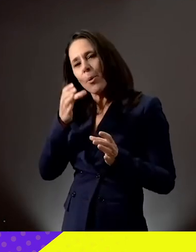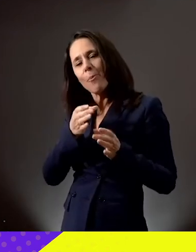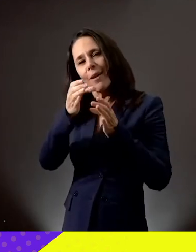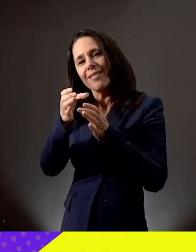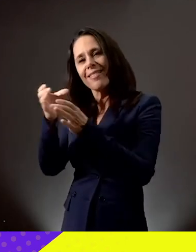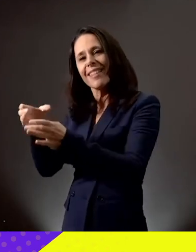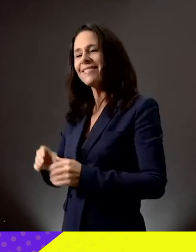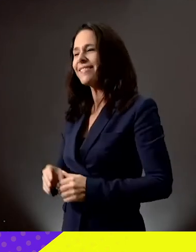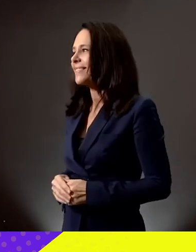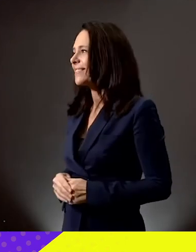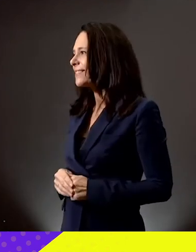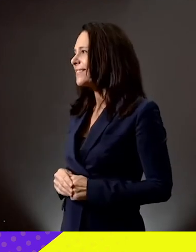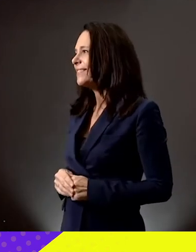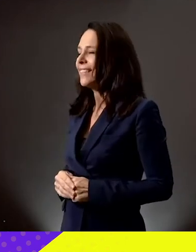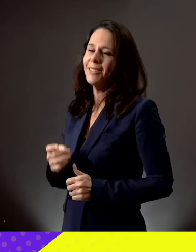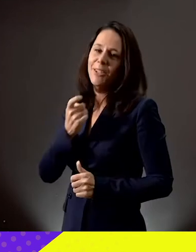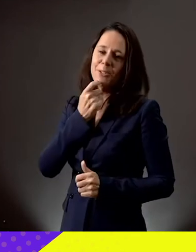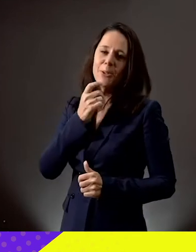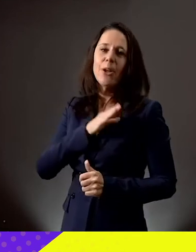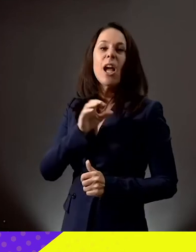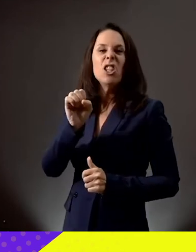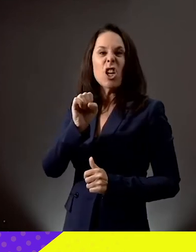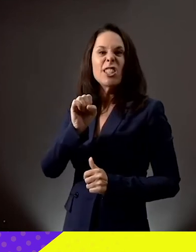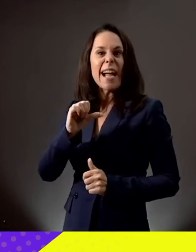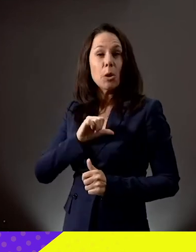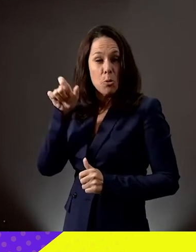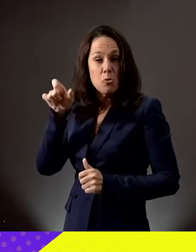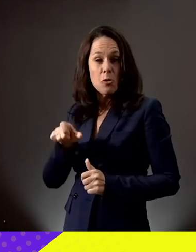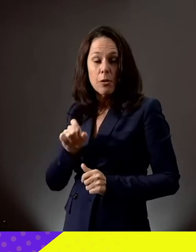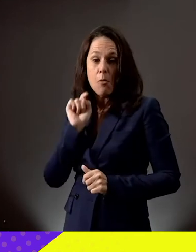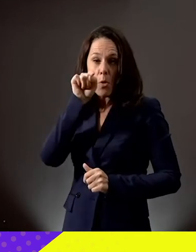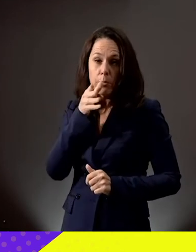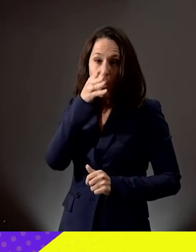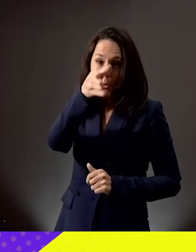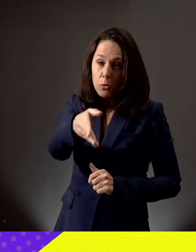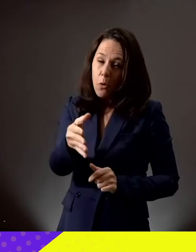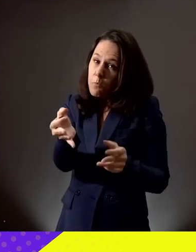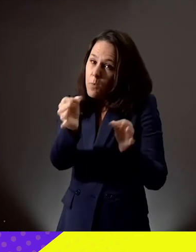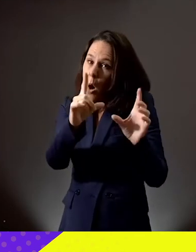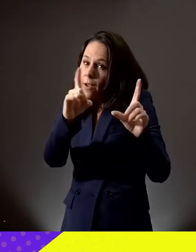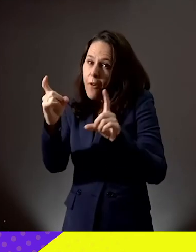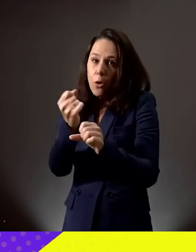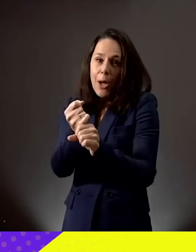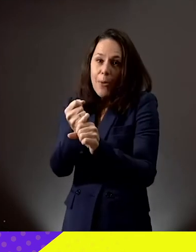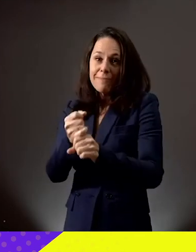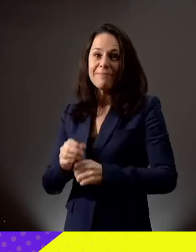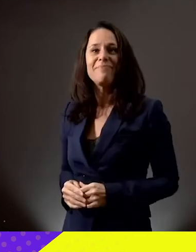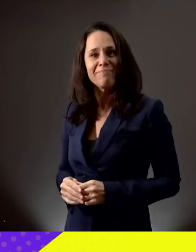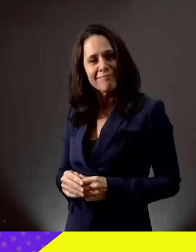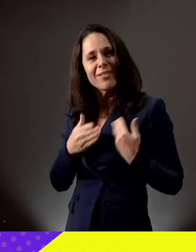And Sacha de Boer will visit you and take a beautiful picture of you. Congrats. Okay. -Thank you.